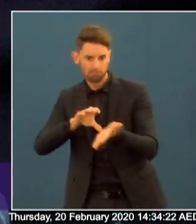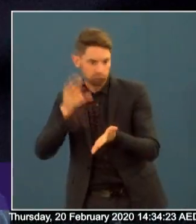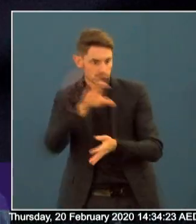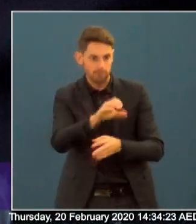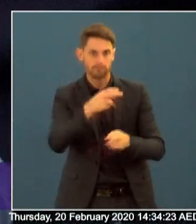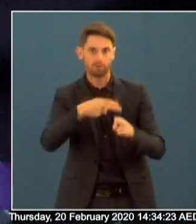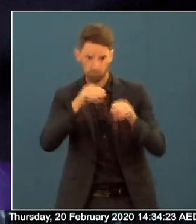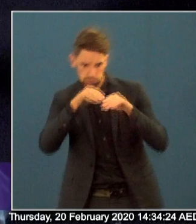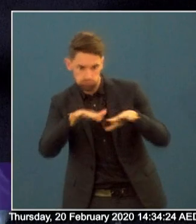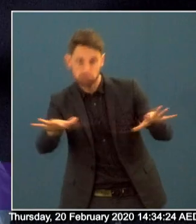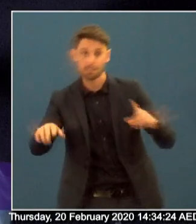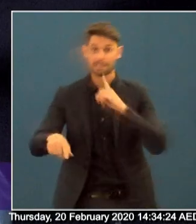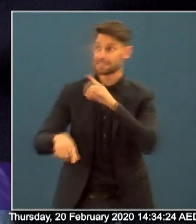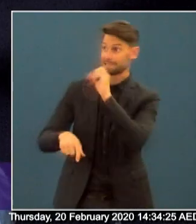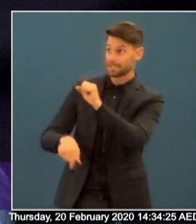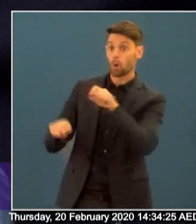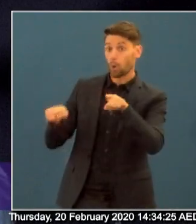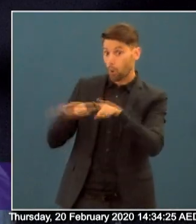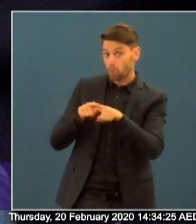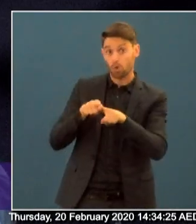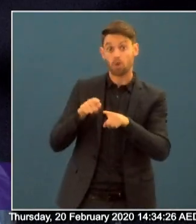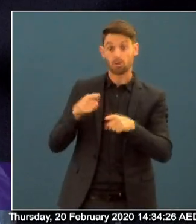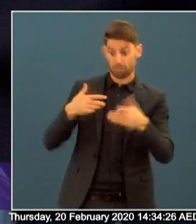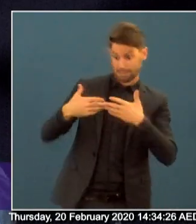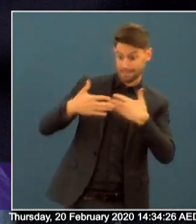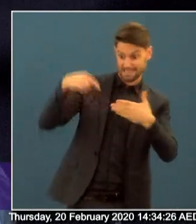And it needs to be inclusive of people with lived experience and carers.